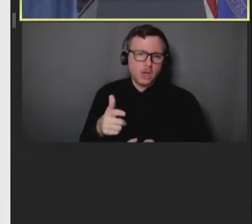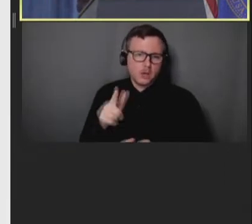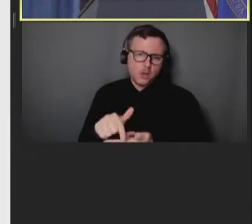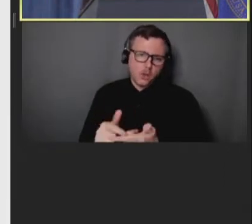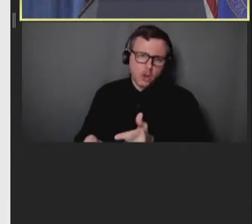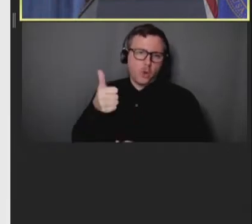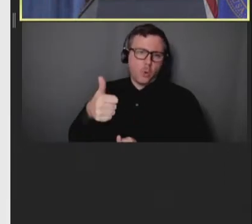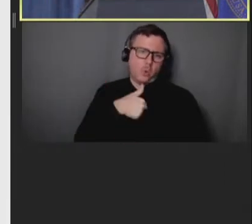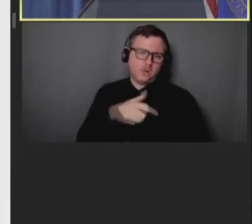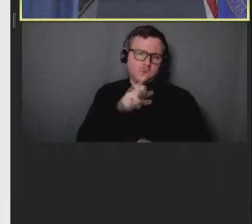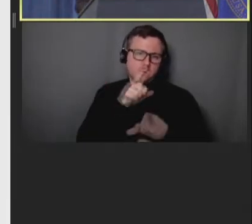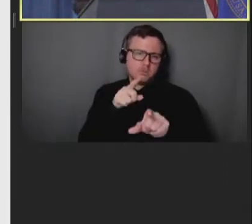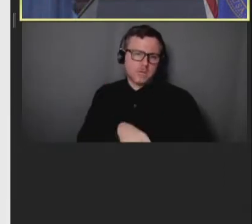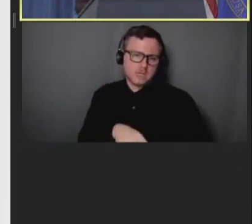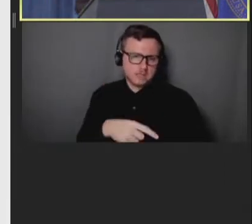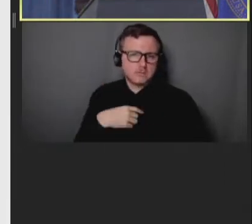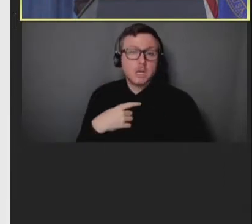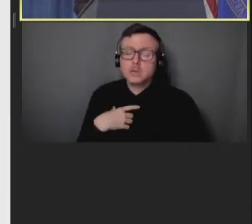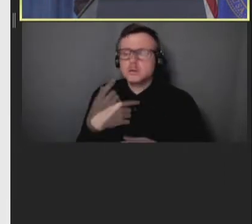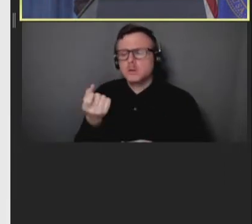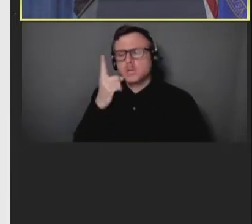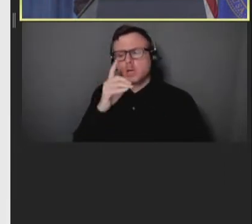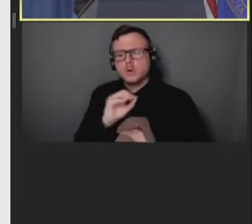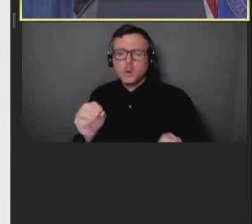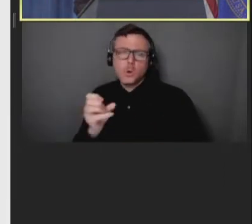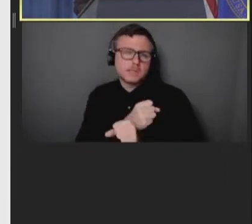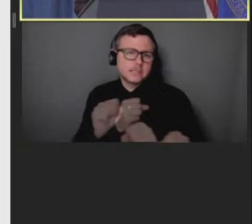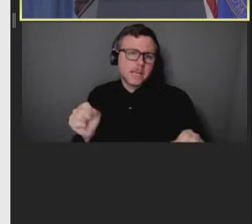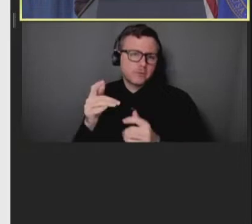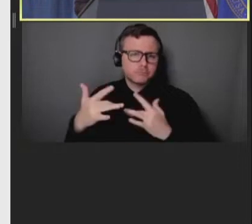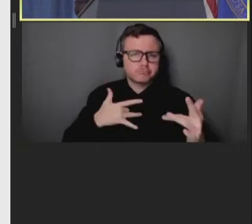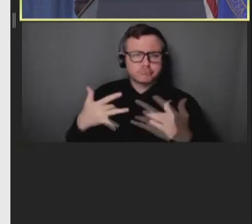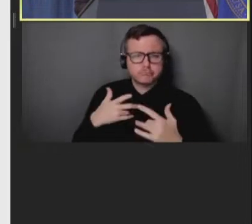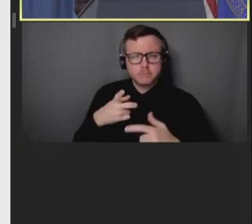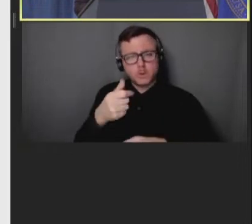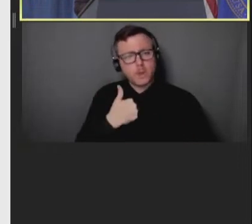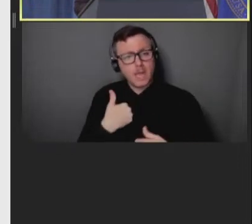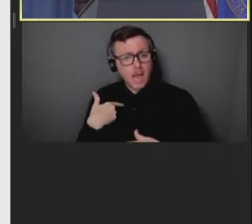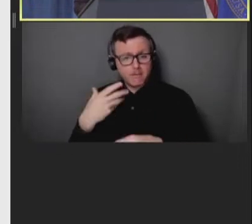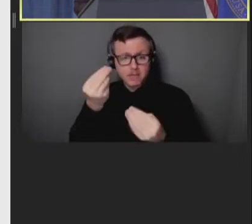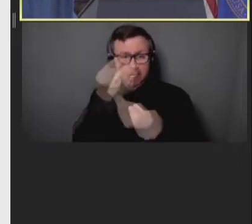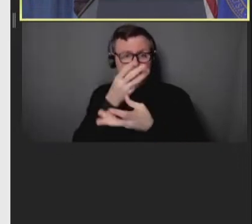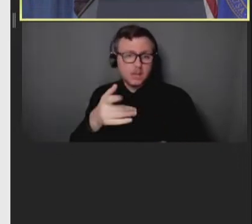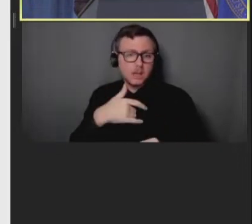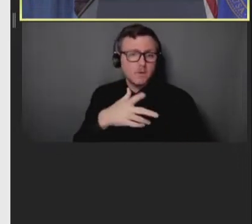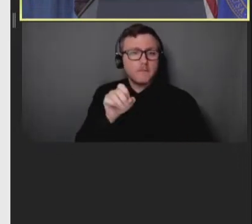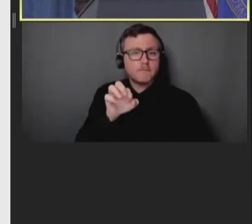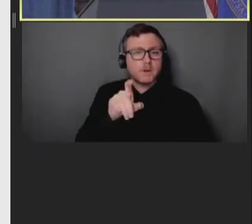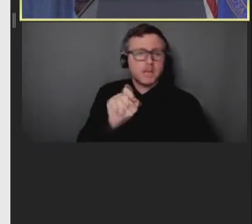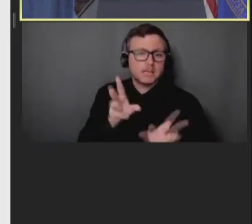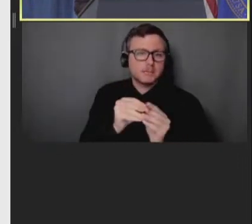on October 21st, both the ACIP and the FDA agreed that mixing and matching of vaccines